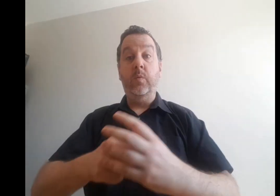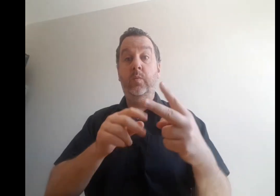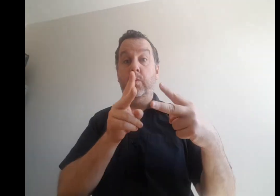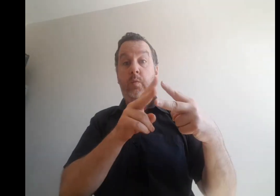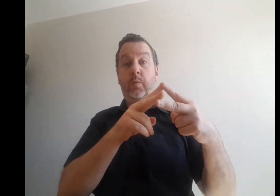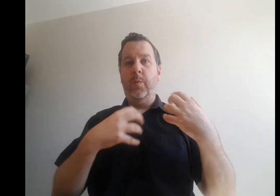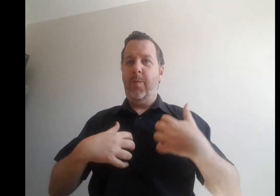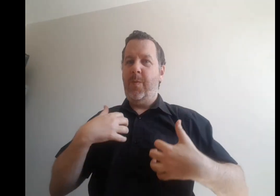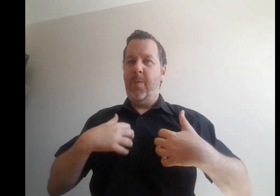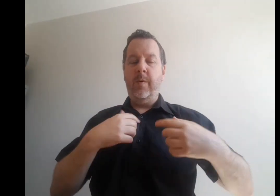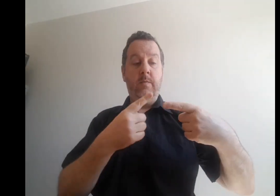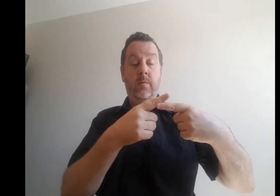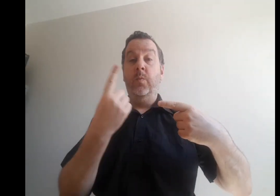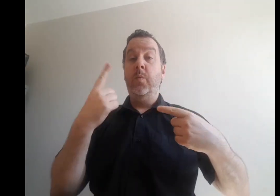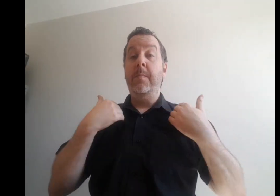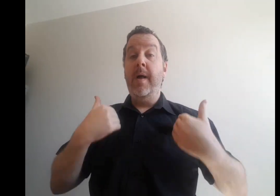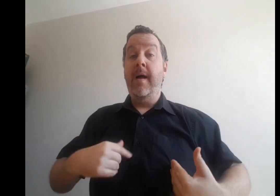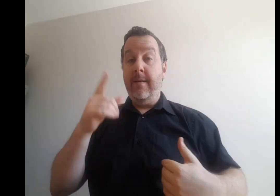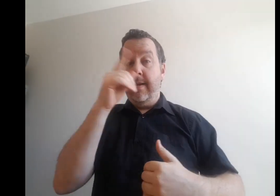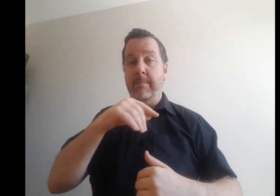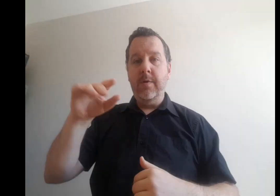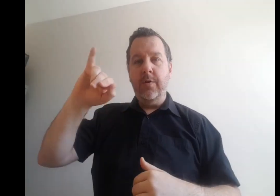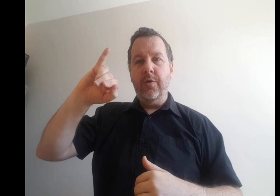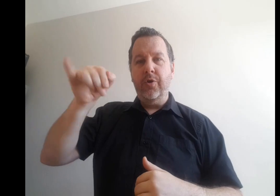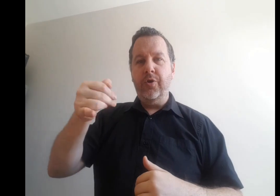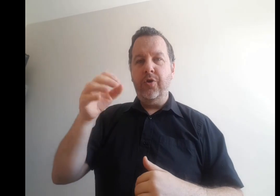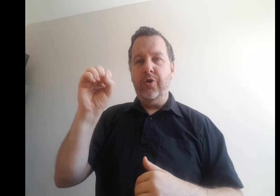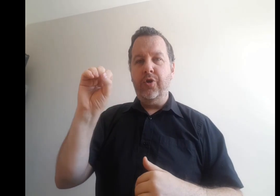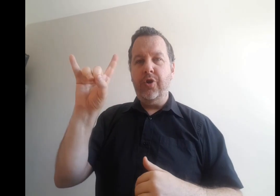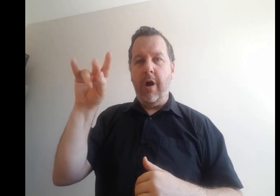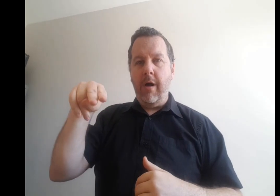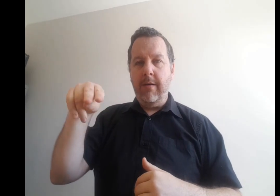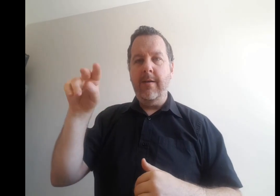There was a guy called John Neville, who I'm researching a lot about at the moment.